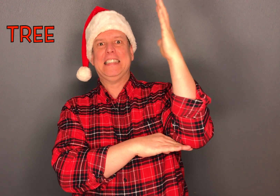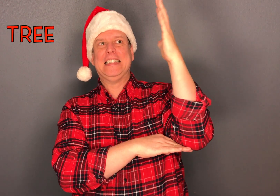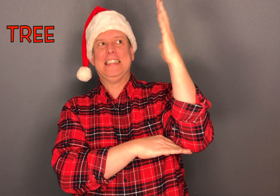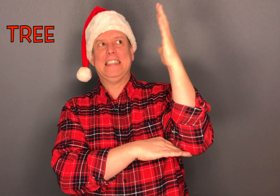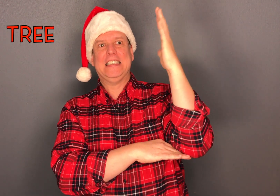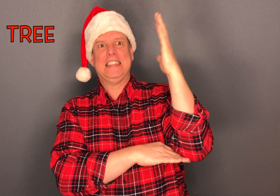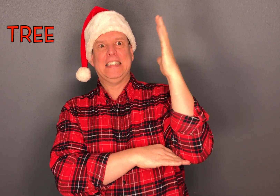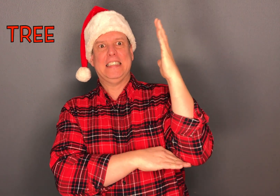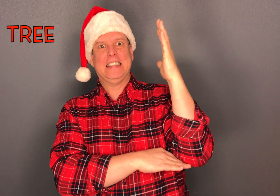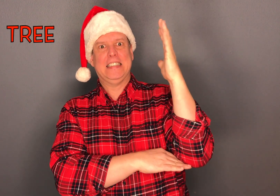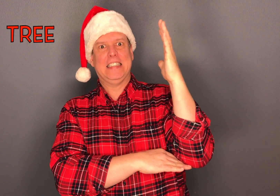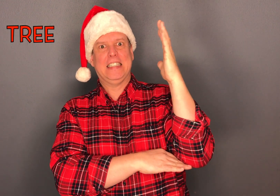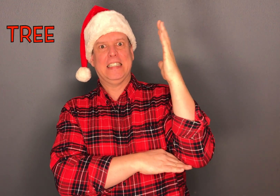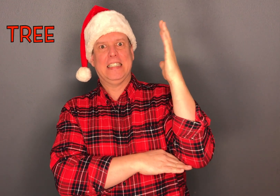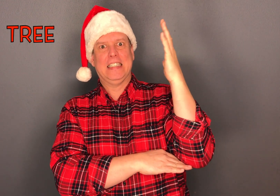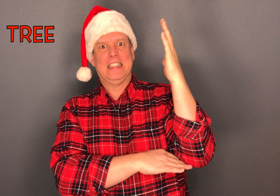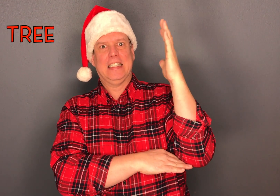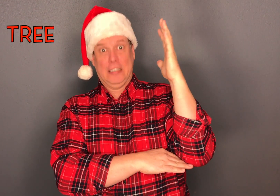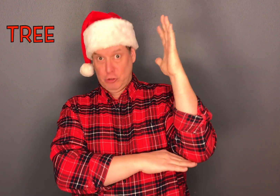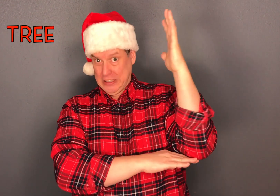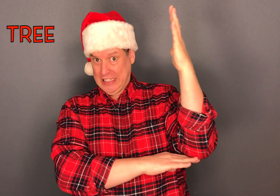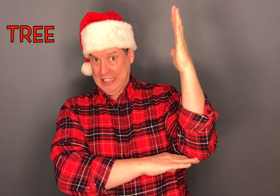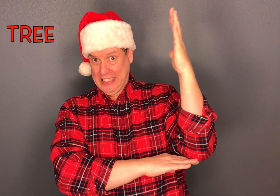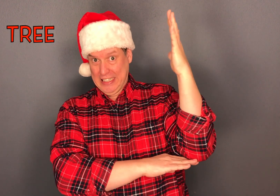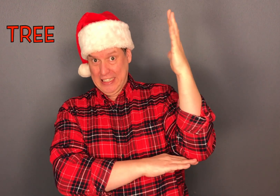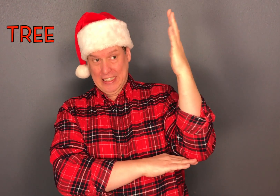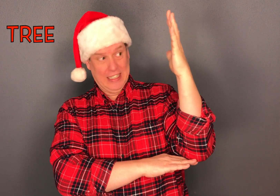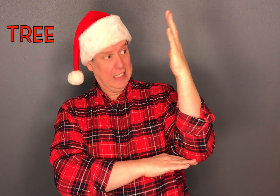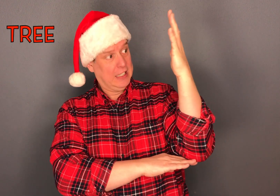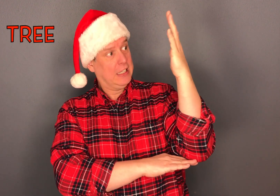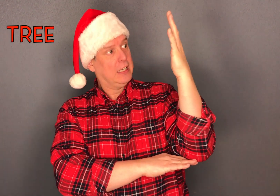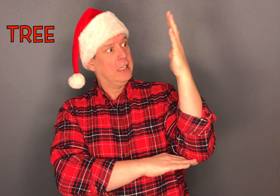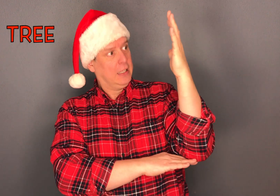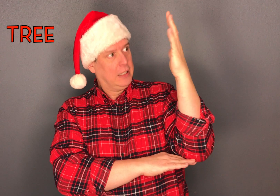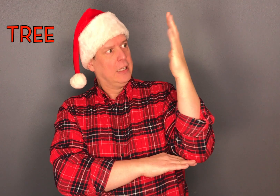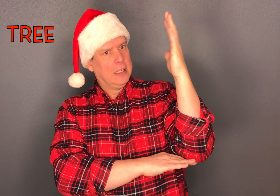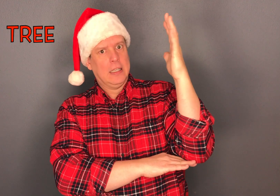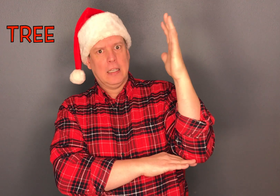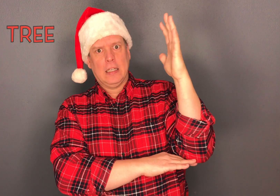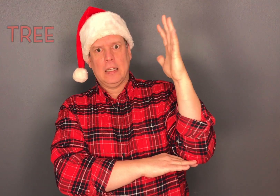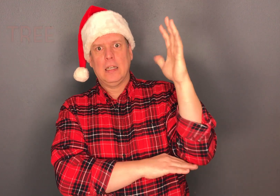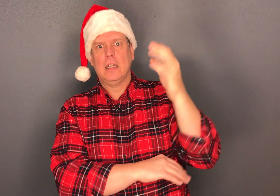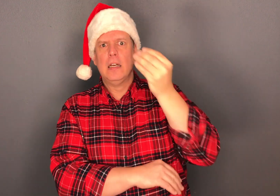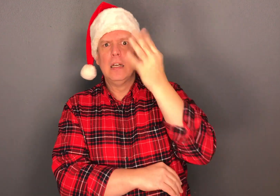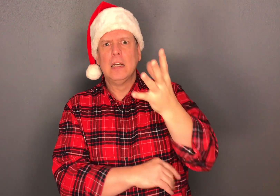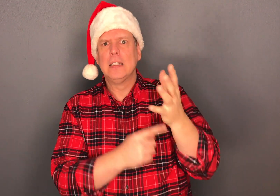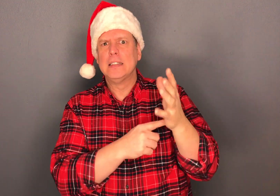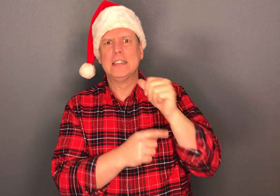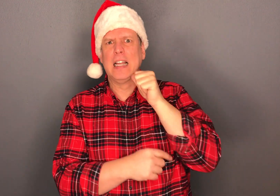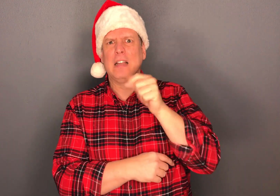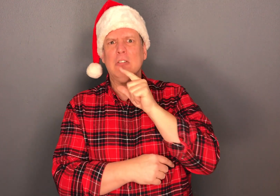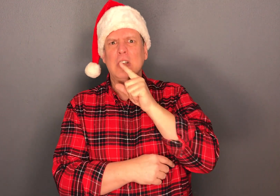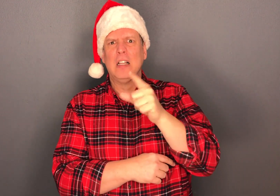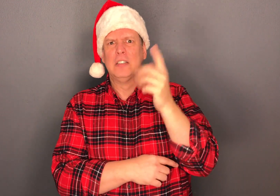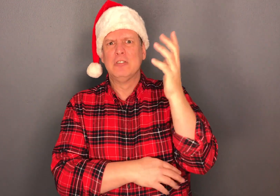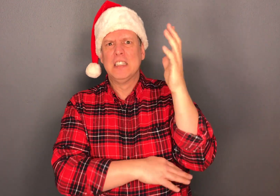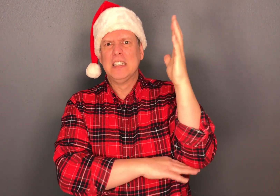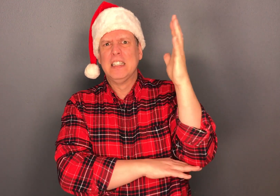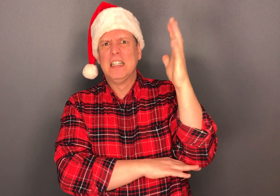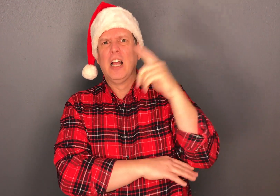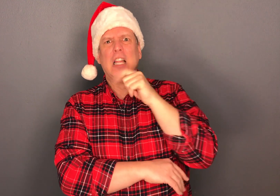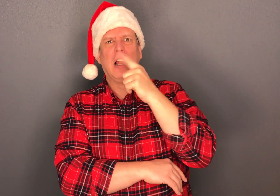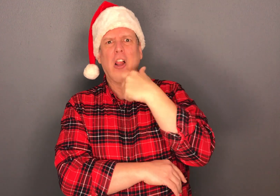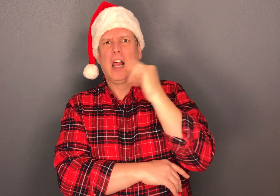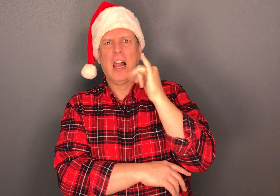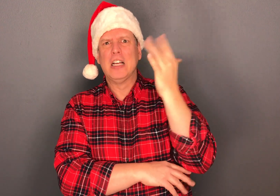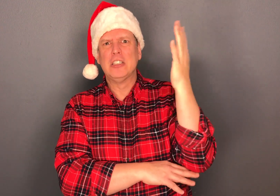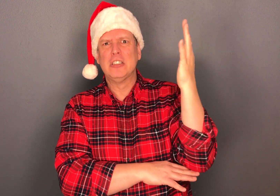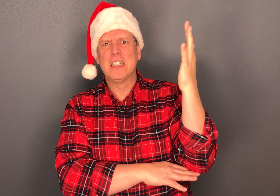here's tree now look just to let you know this isn't a real tree or anything